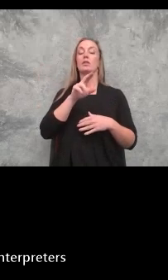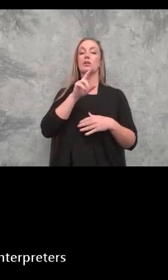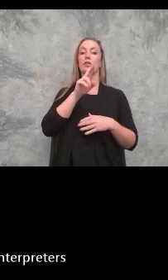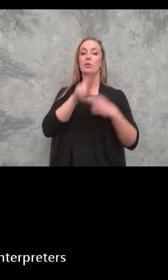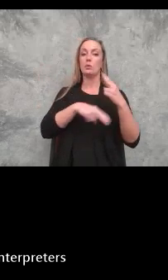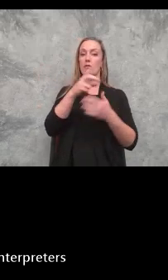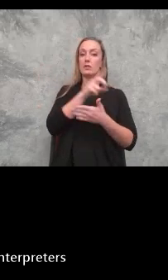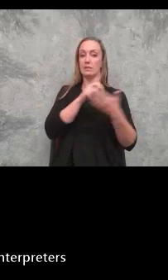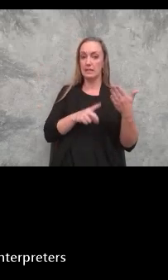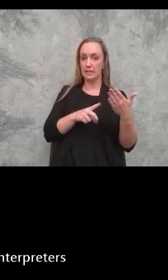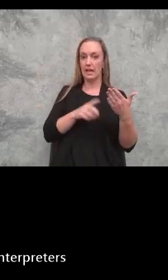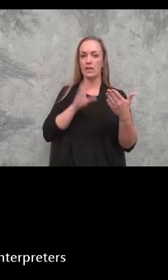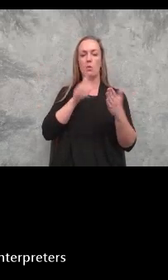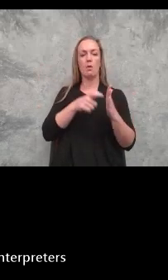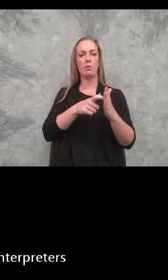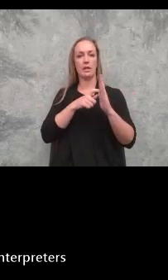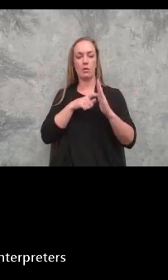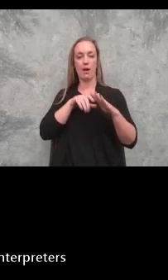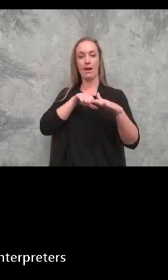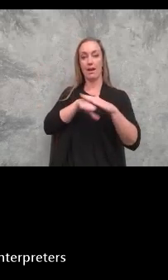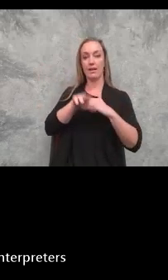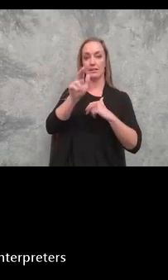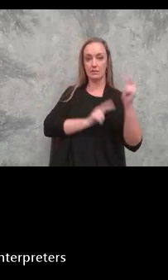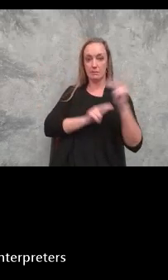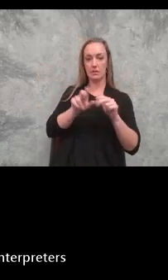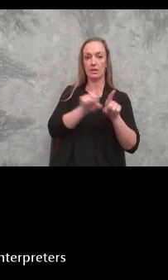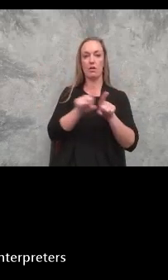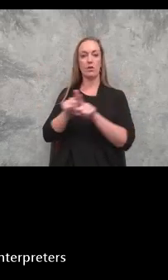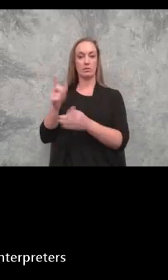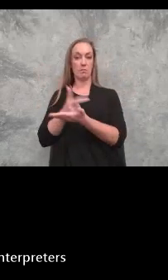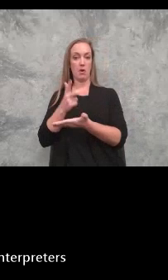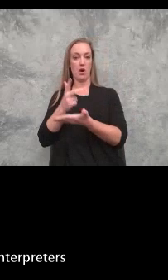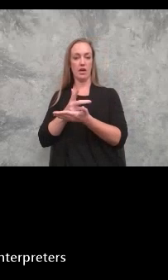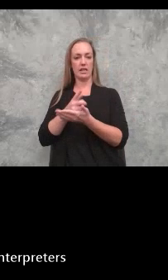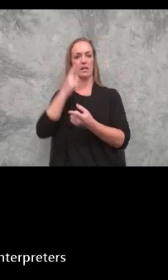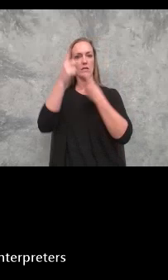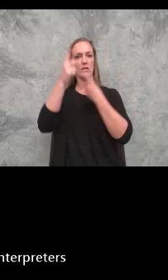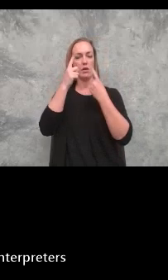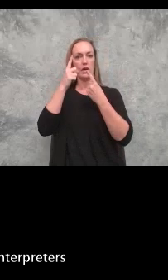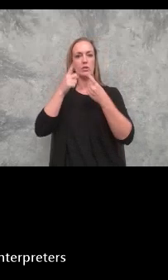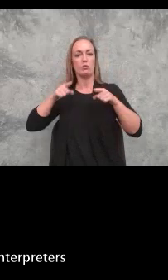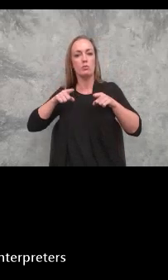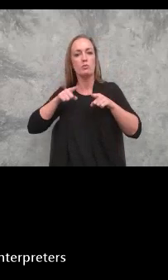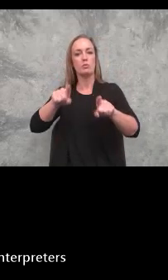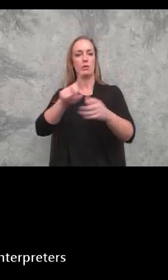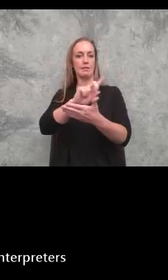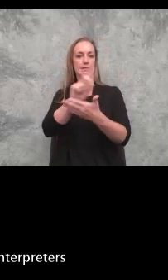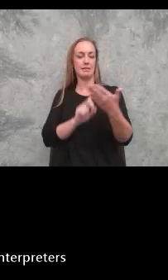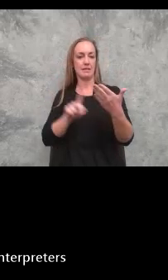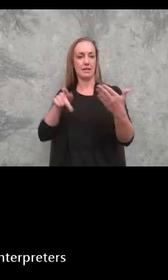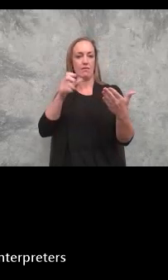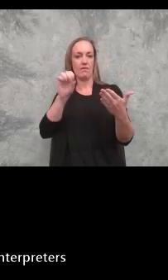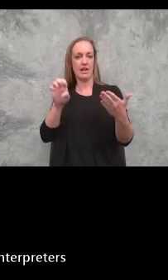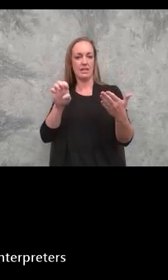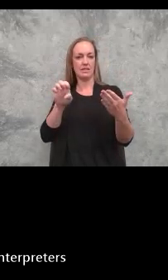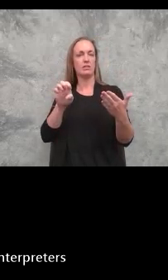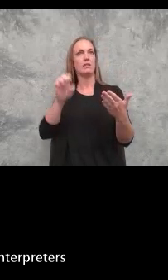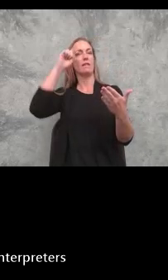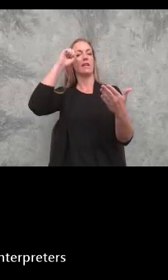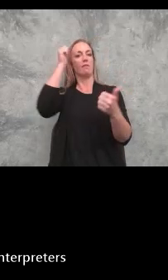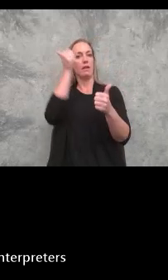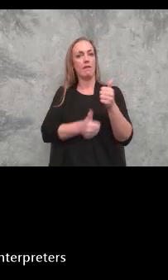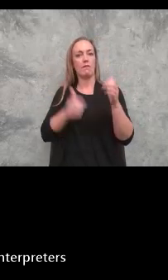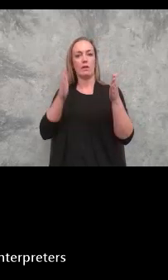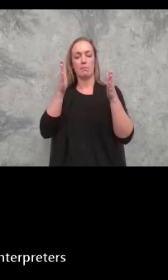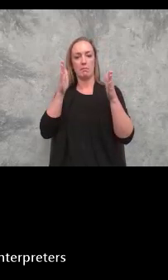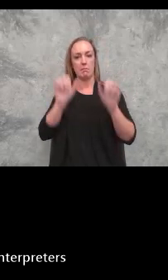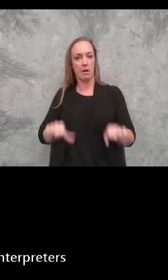access to the building were thought of during the design phase with every possible user in mind.